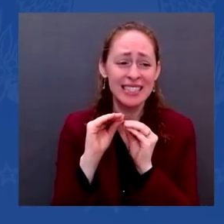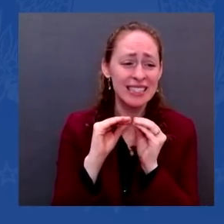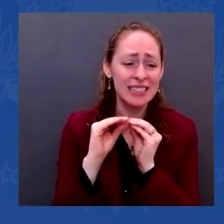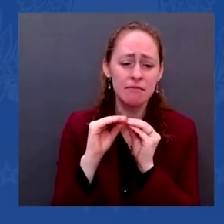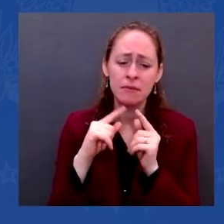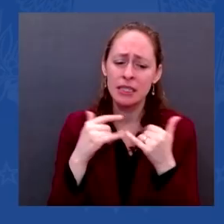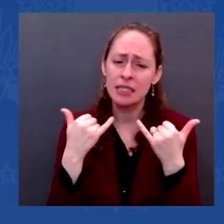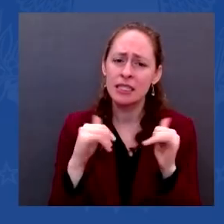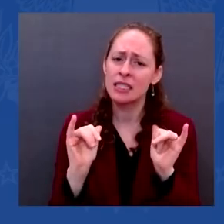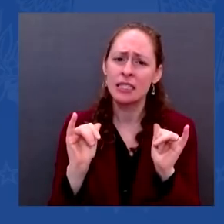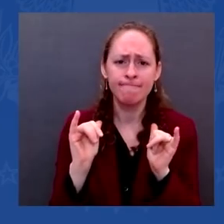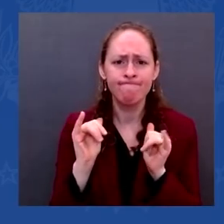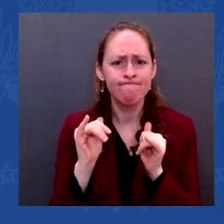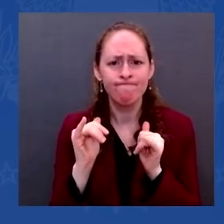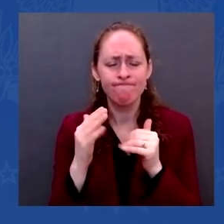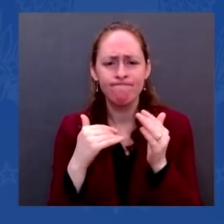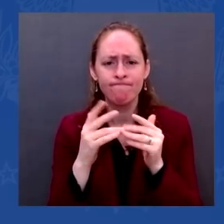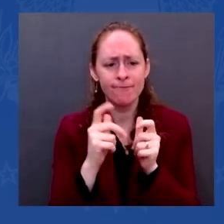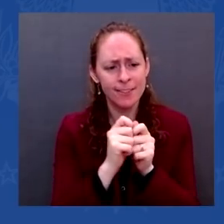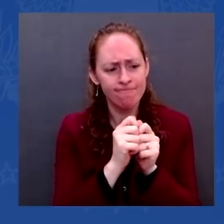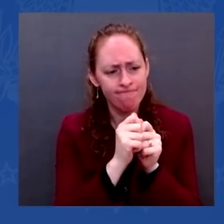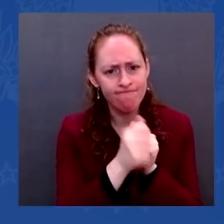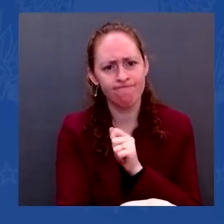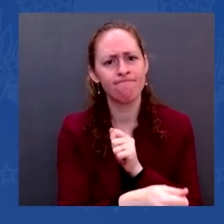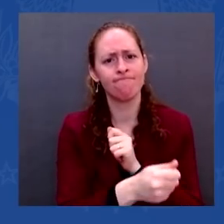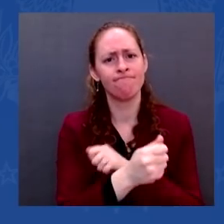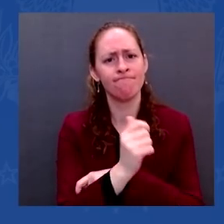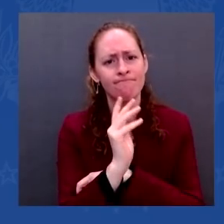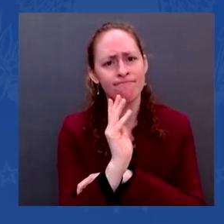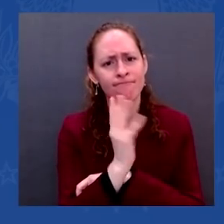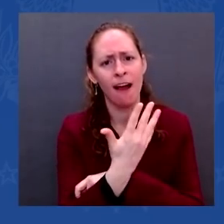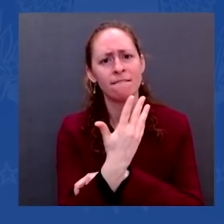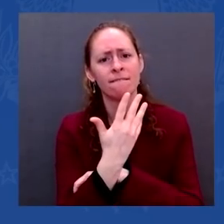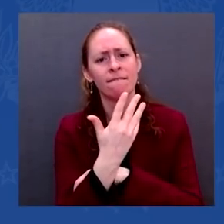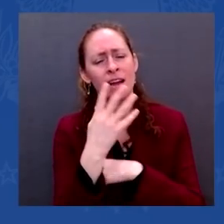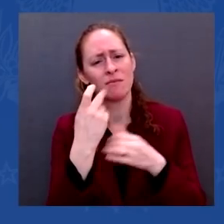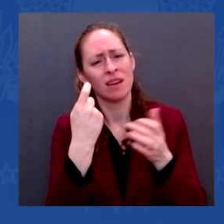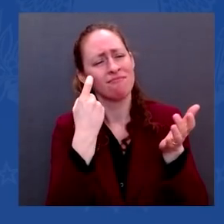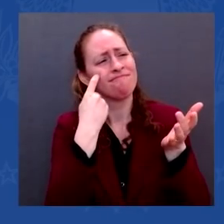Such generosity when they seemingly had nothing to give.